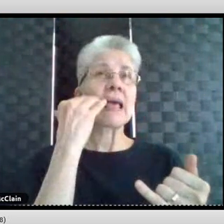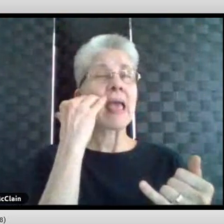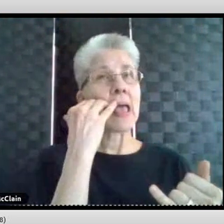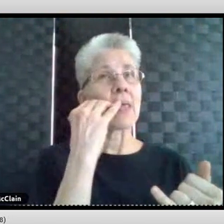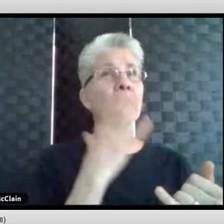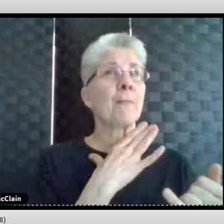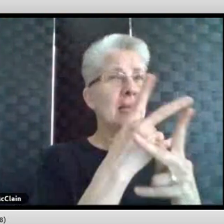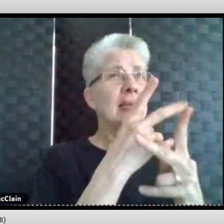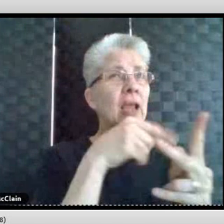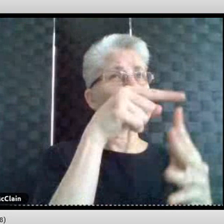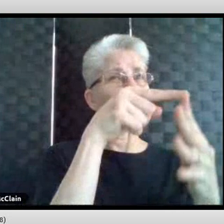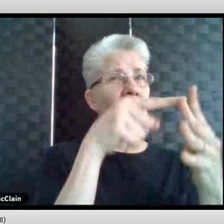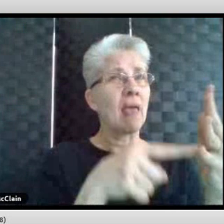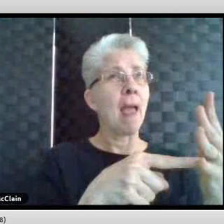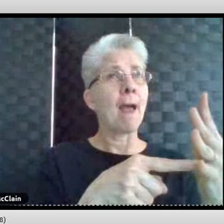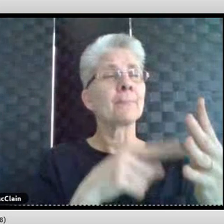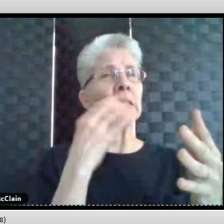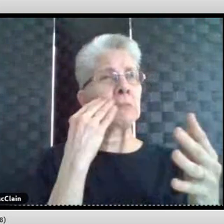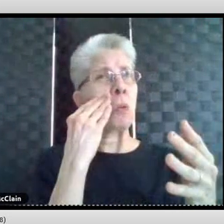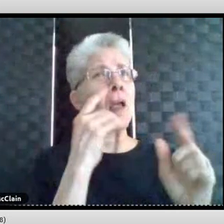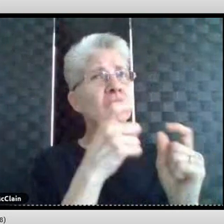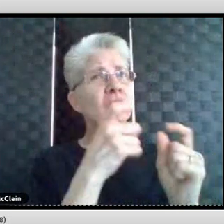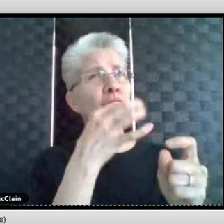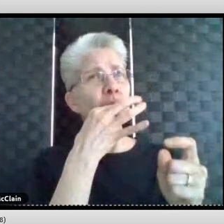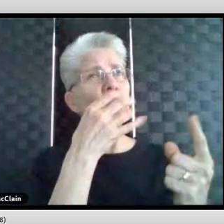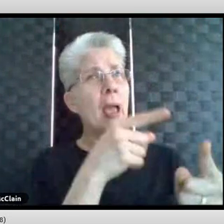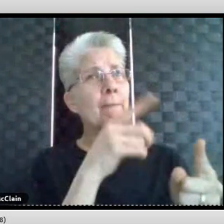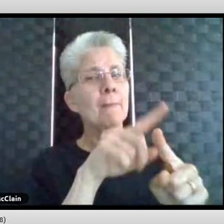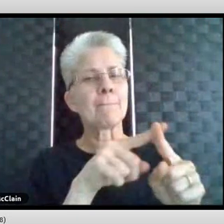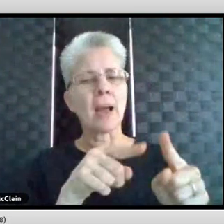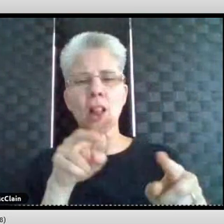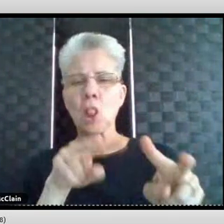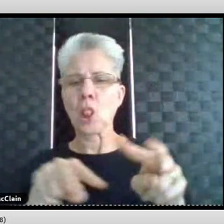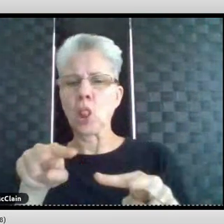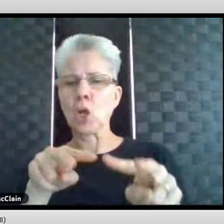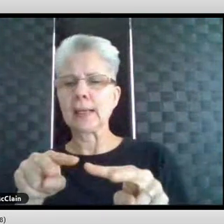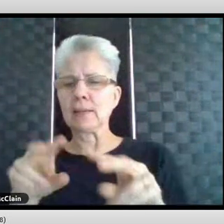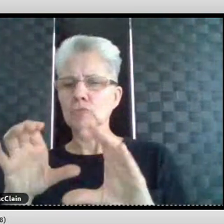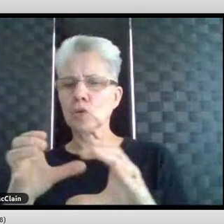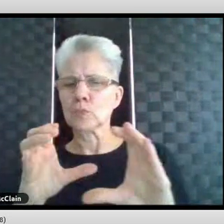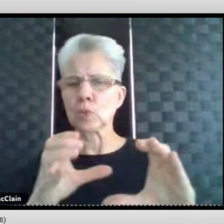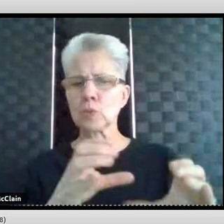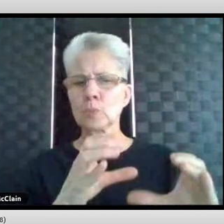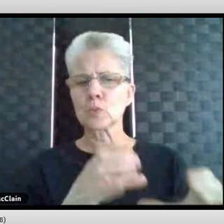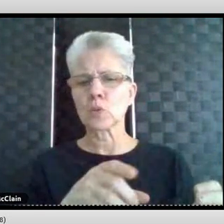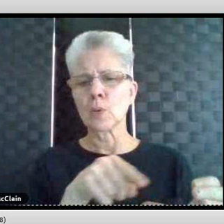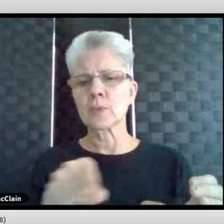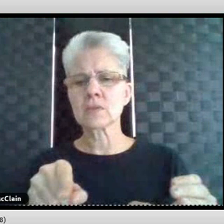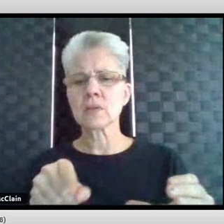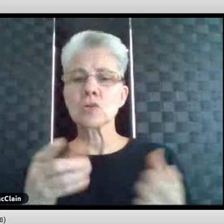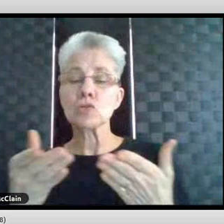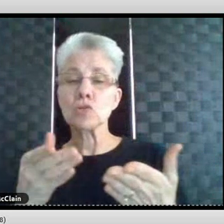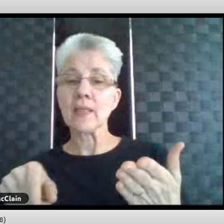We still need to be aware of changes coming up, but let's look at our tail and make sure the groups we're serving in our tail --